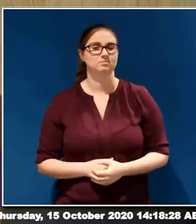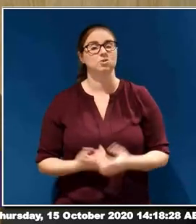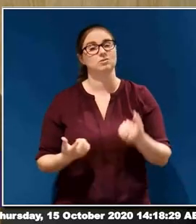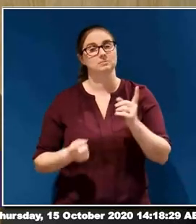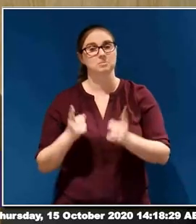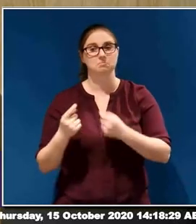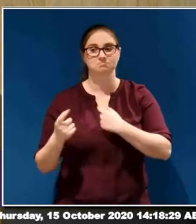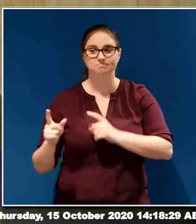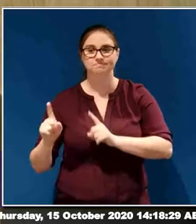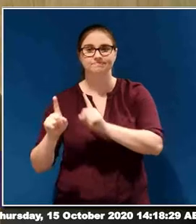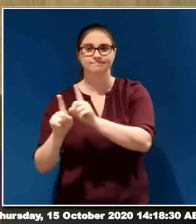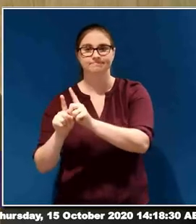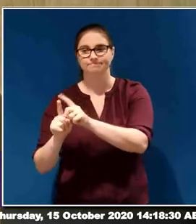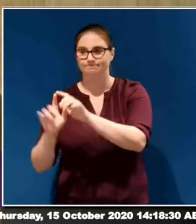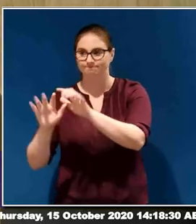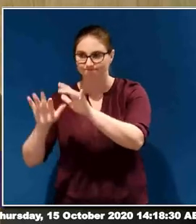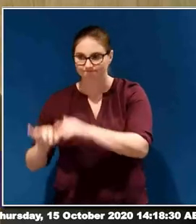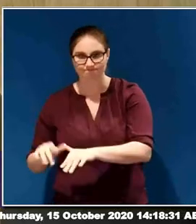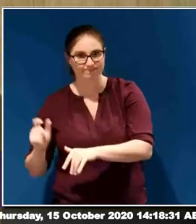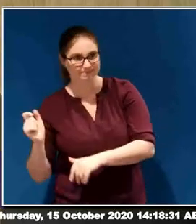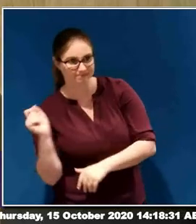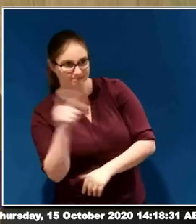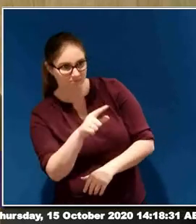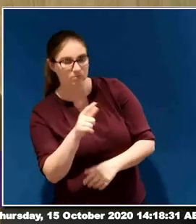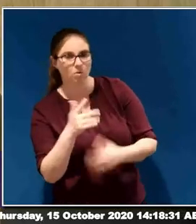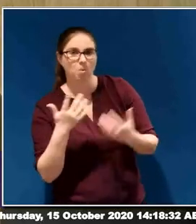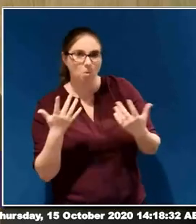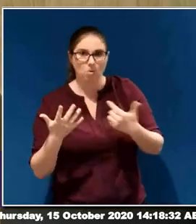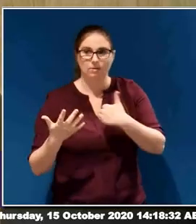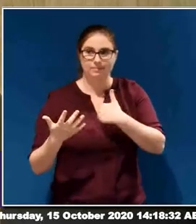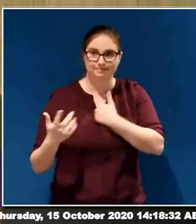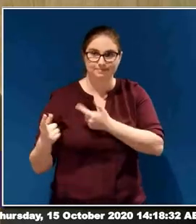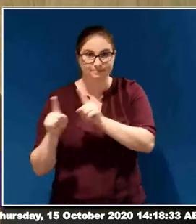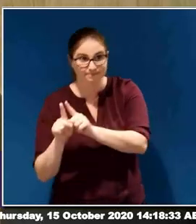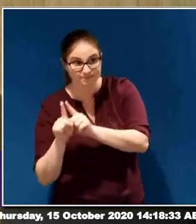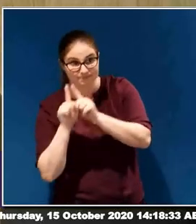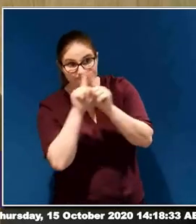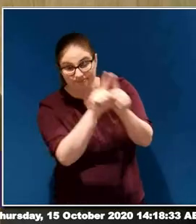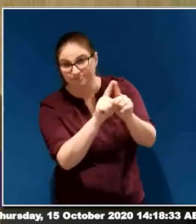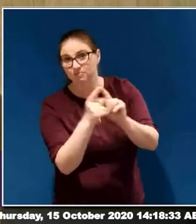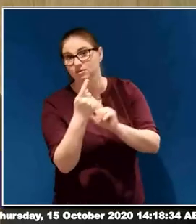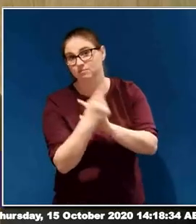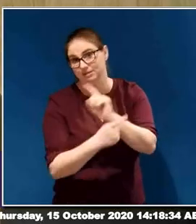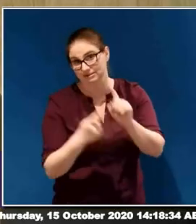Then we would have to wait until the decision was made, and so the student